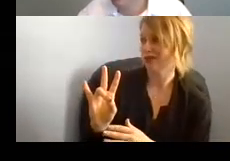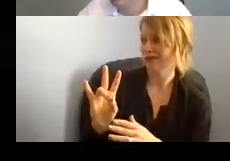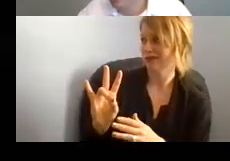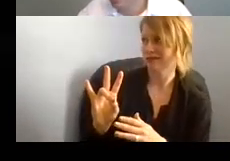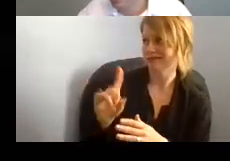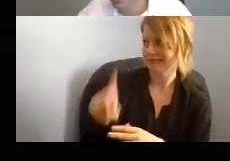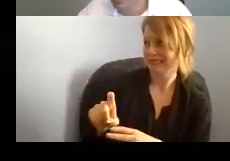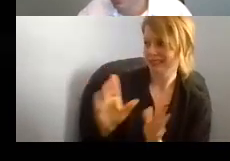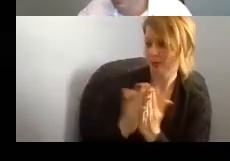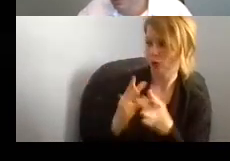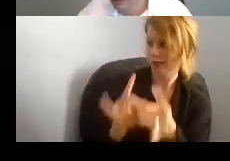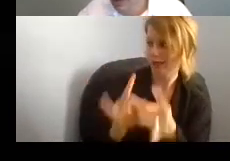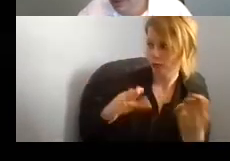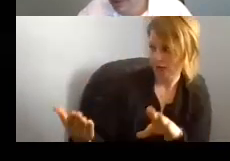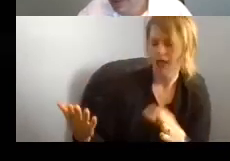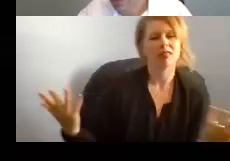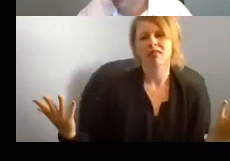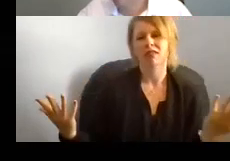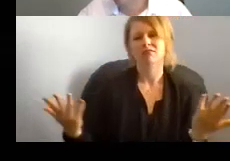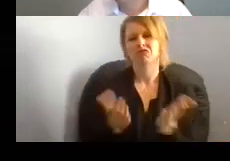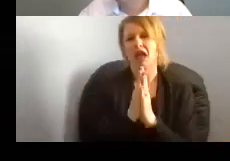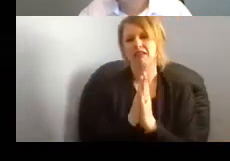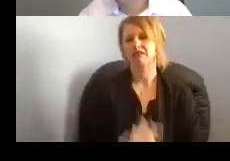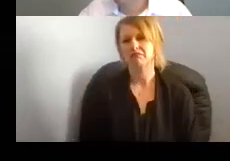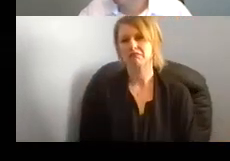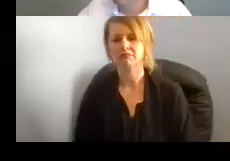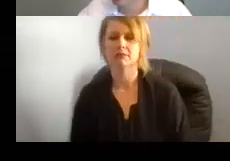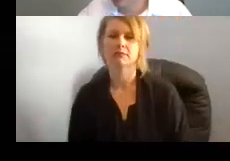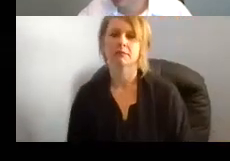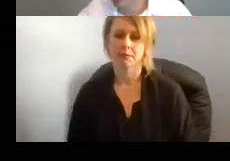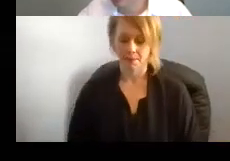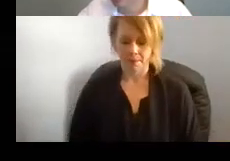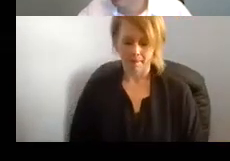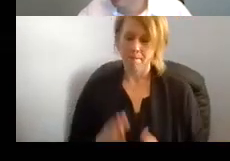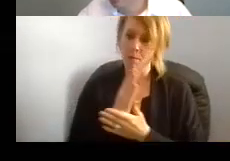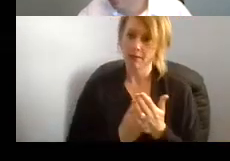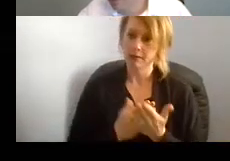those concepts and helps teach it. And then there are some materials that can be used for –